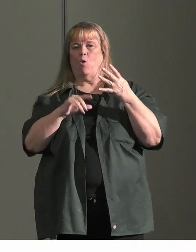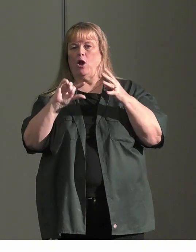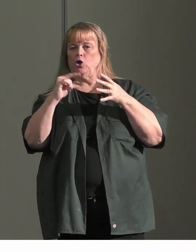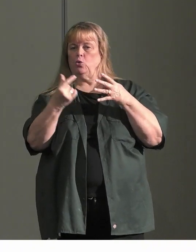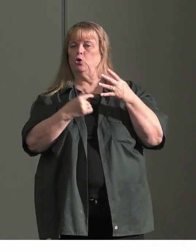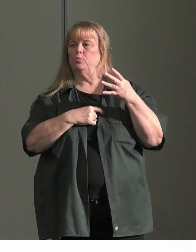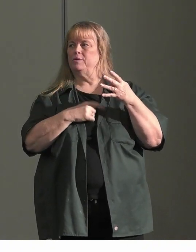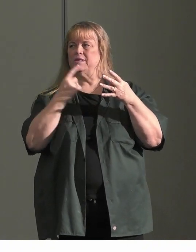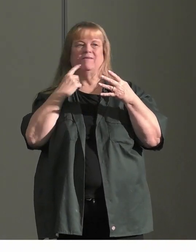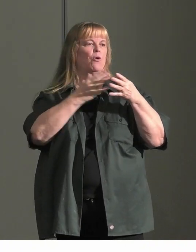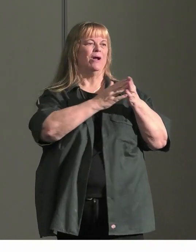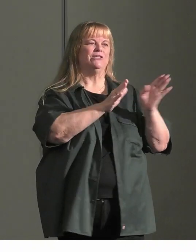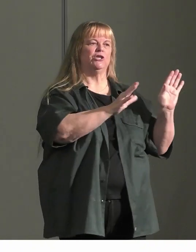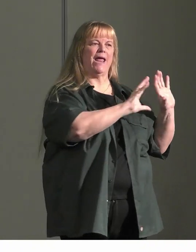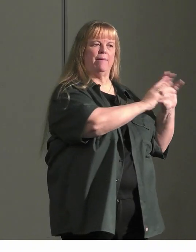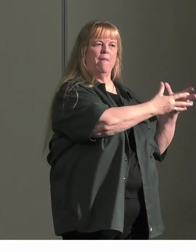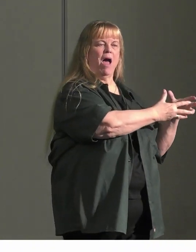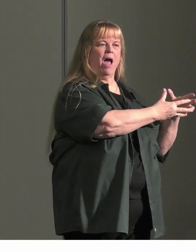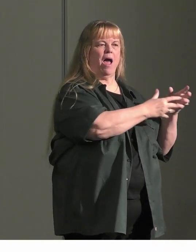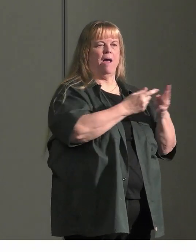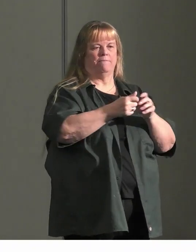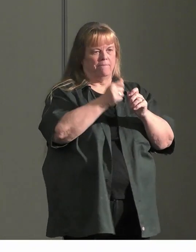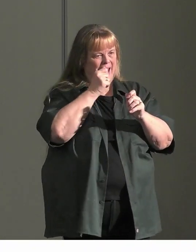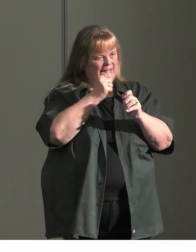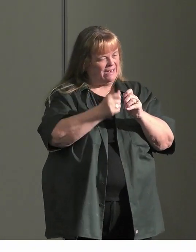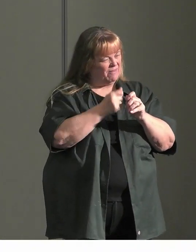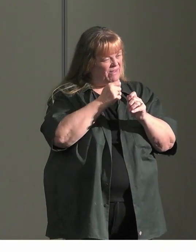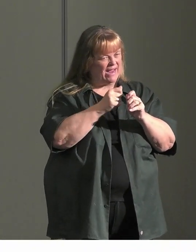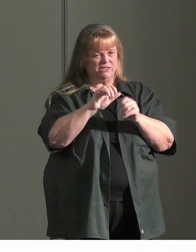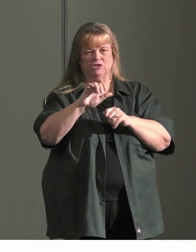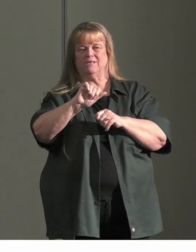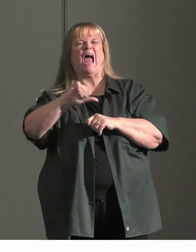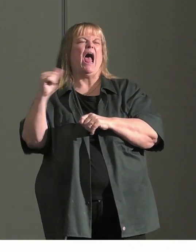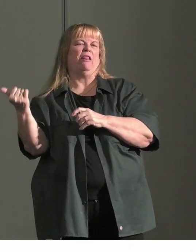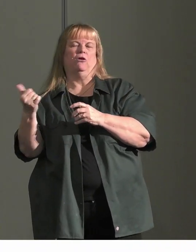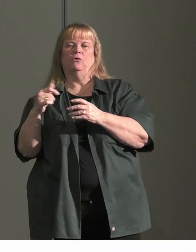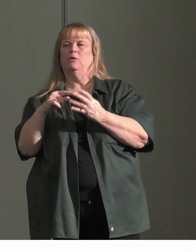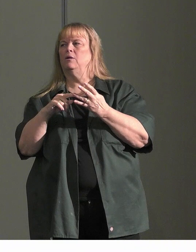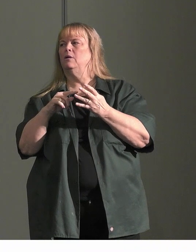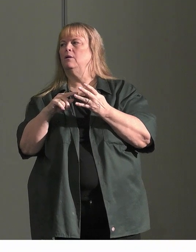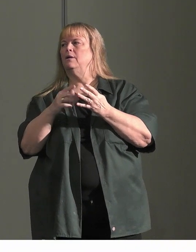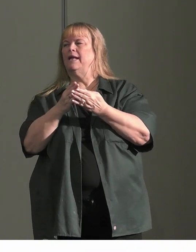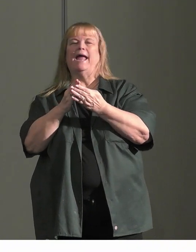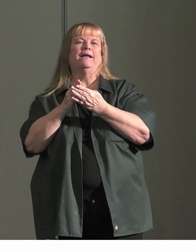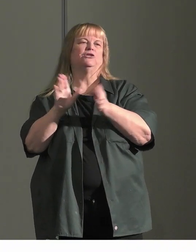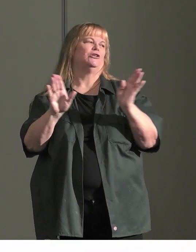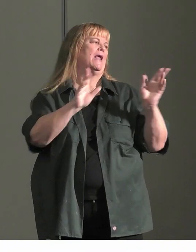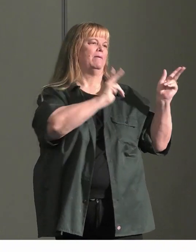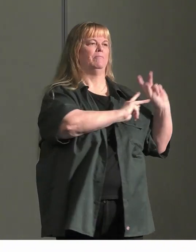for our Gen Pop screen reader and magnification and alt Nav. And our Gen Pop users are sitting